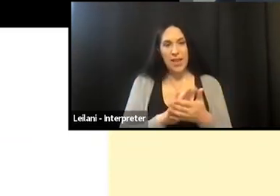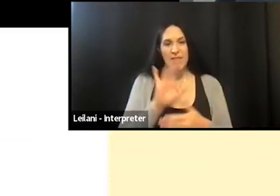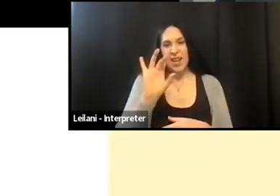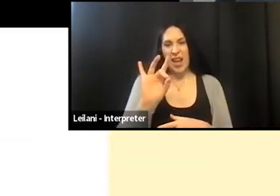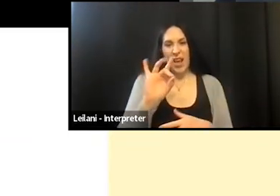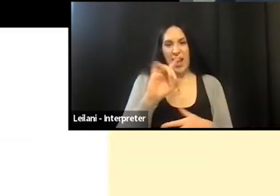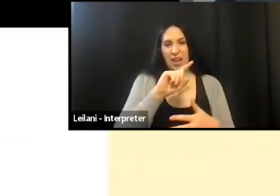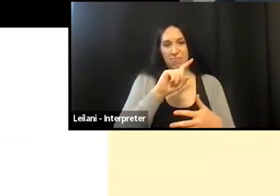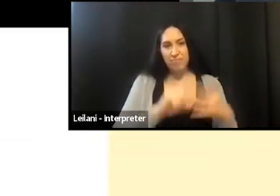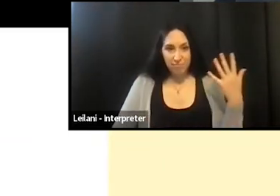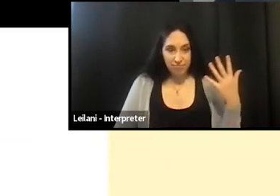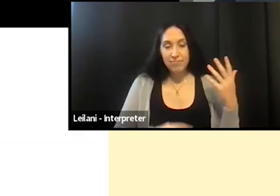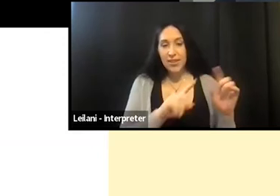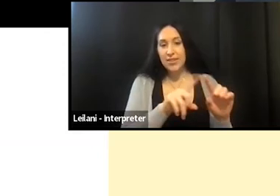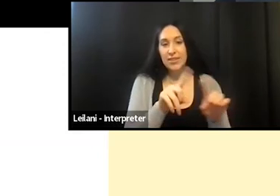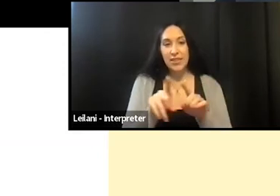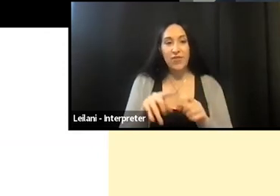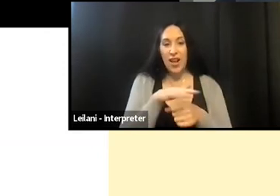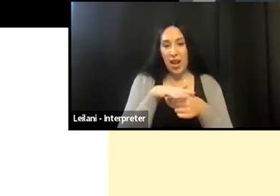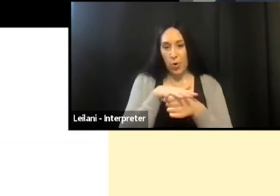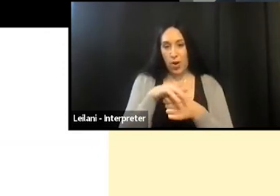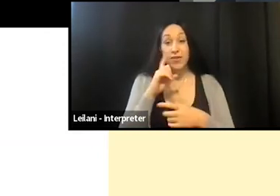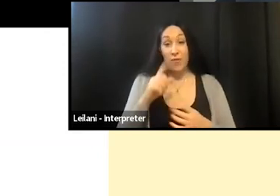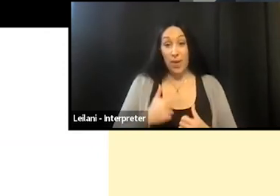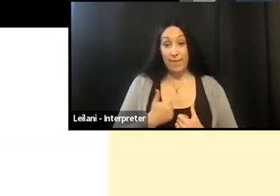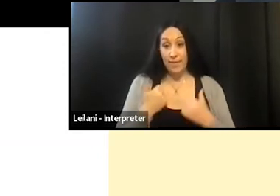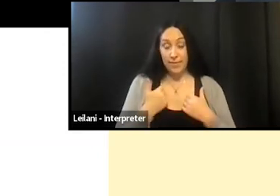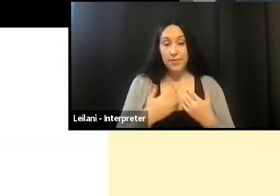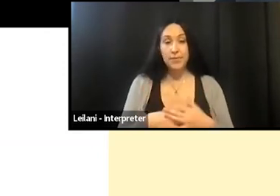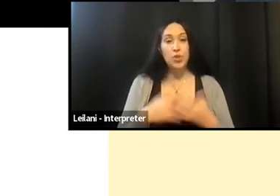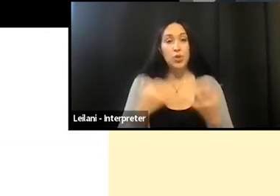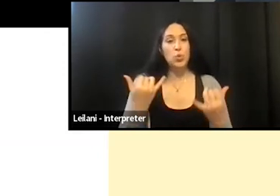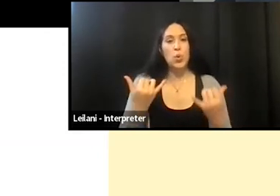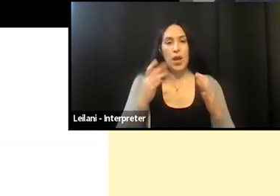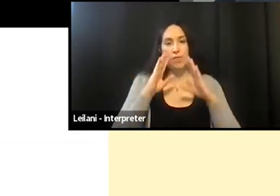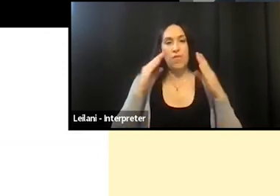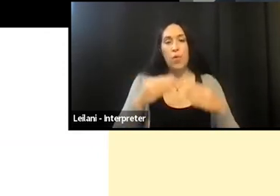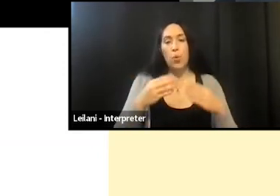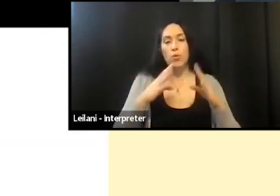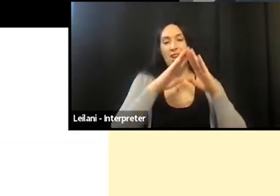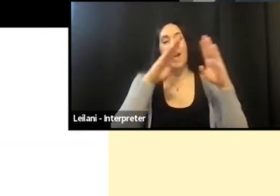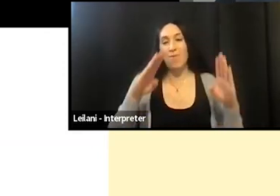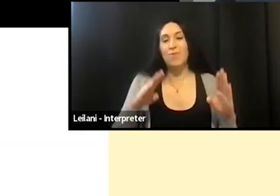And today I am going to talk about the housing domain and that domain focuses on ensuring